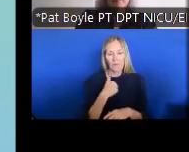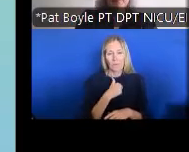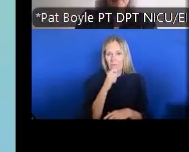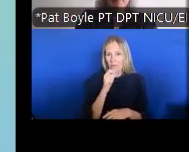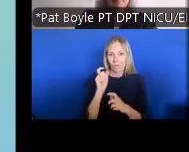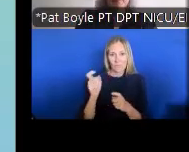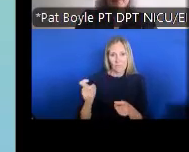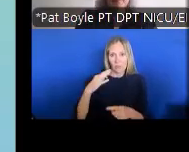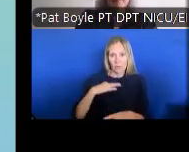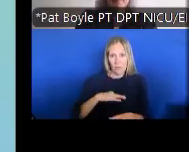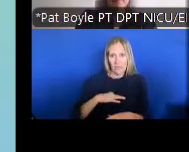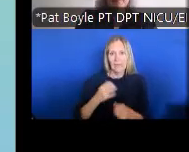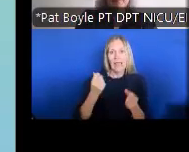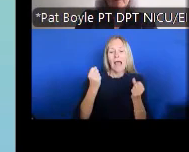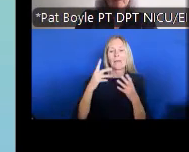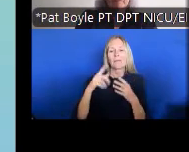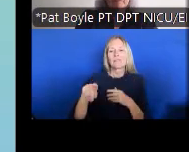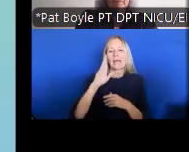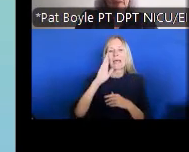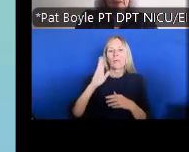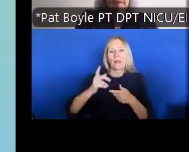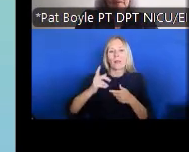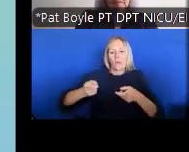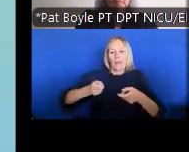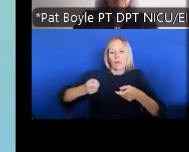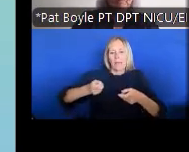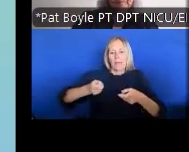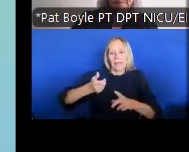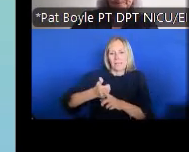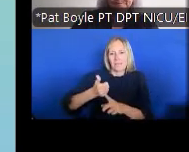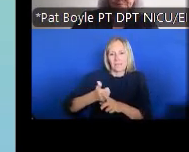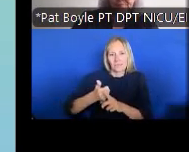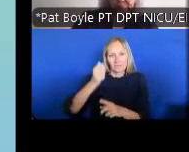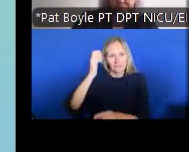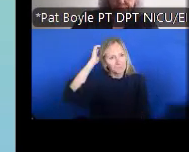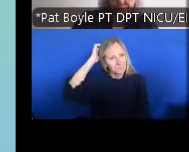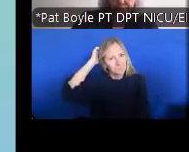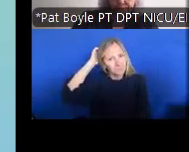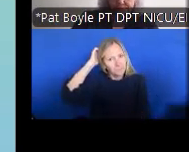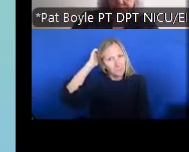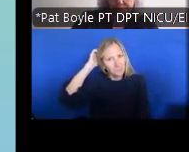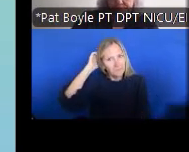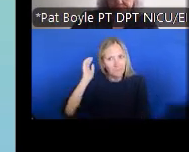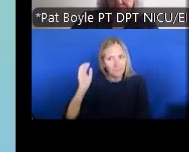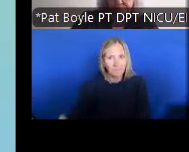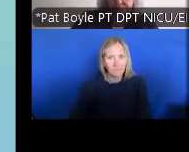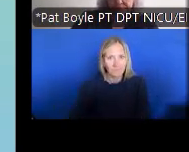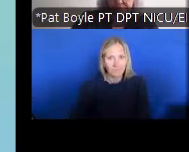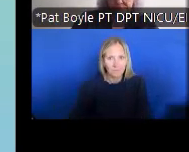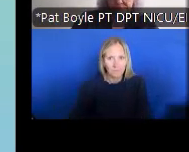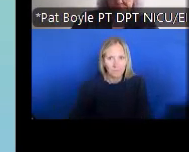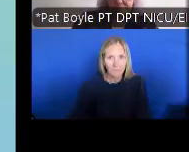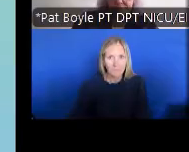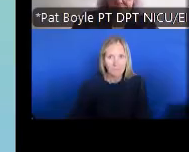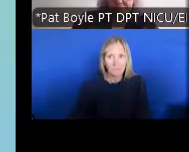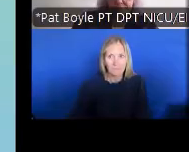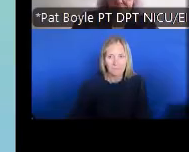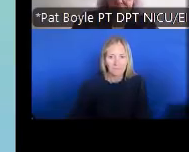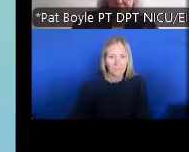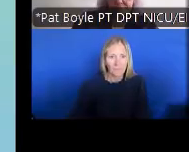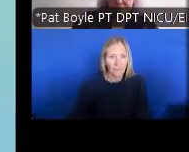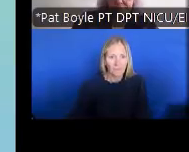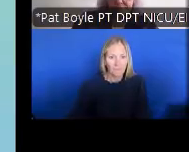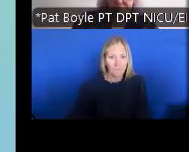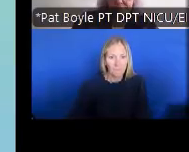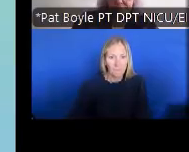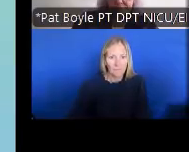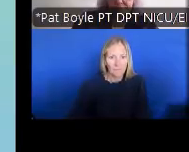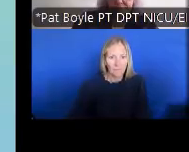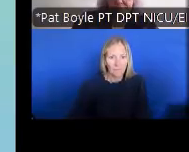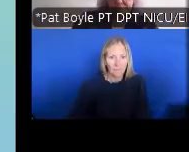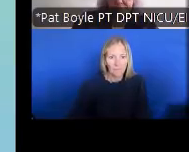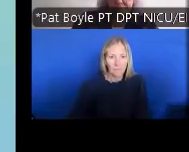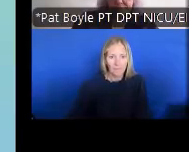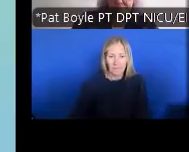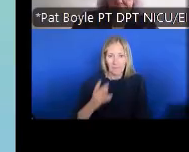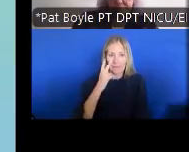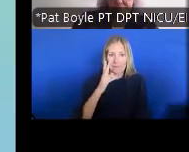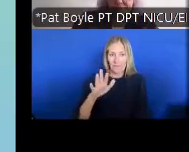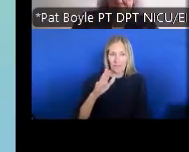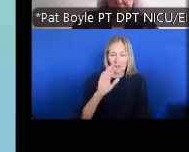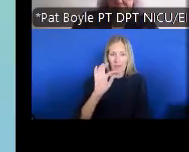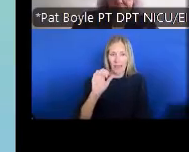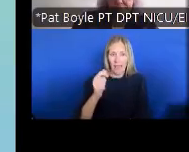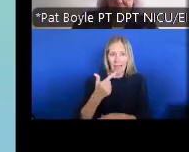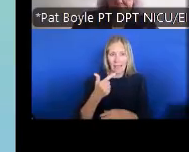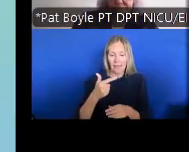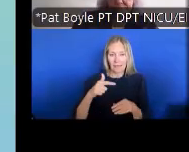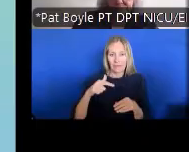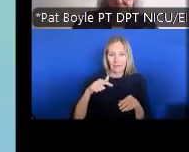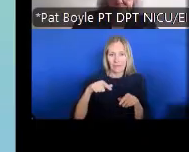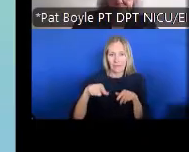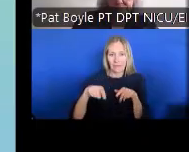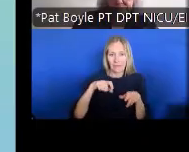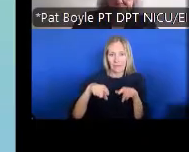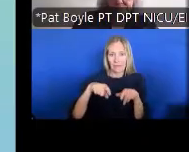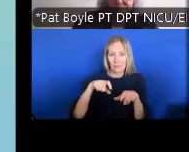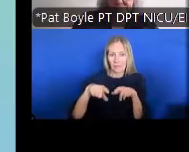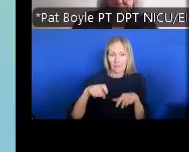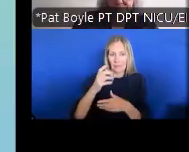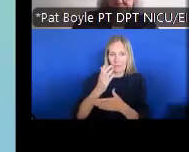they regulate themselves. Your legs move. There are moves. Her